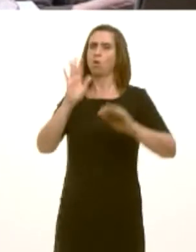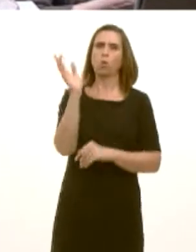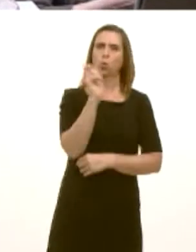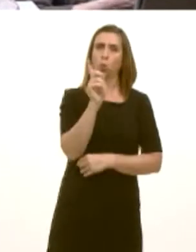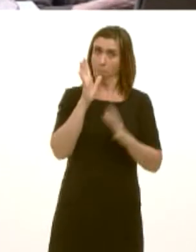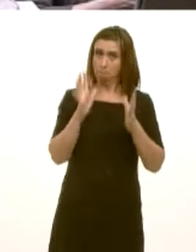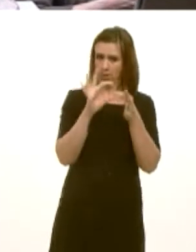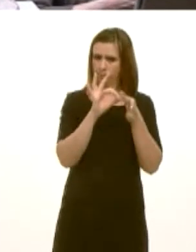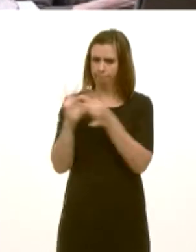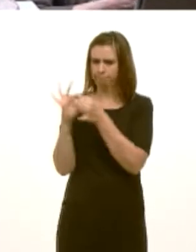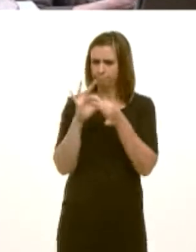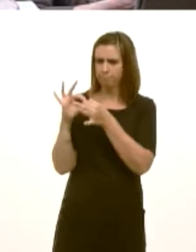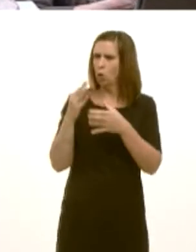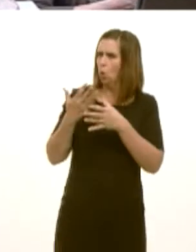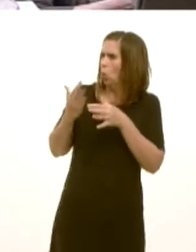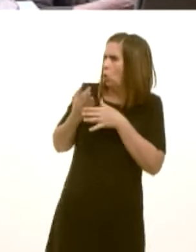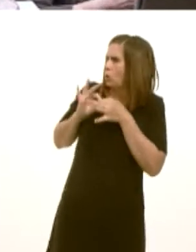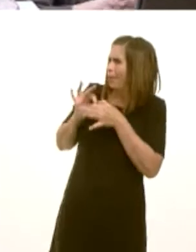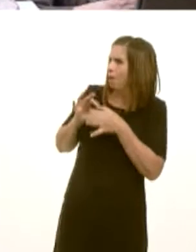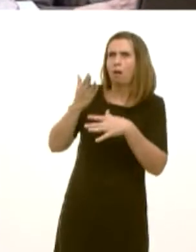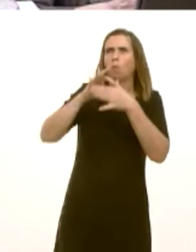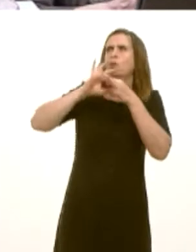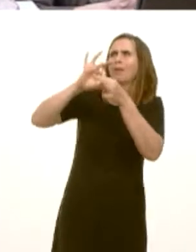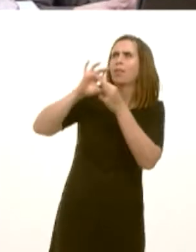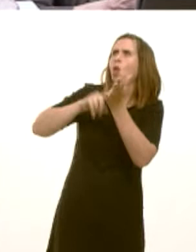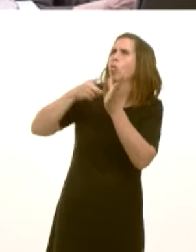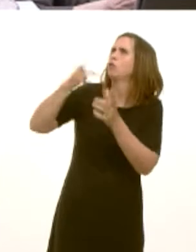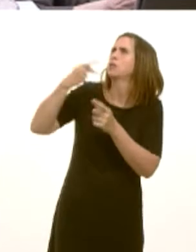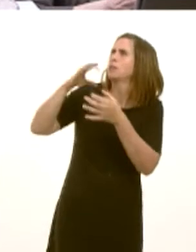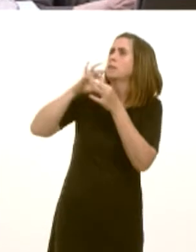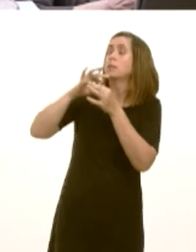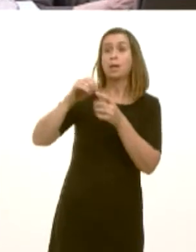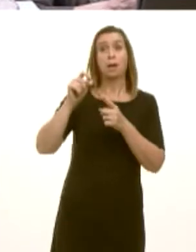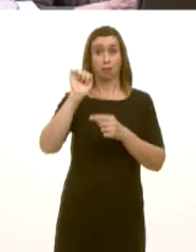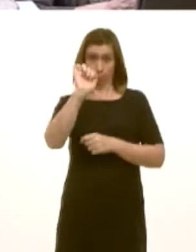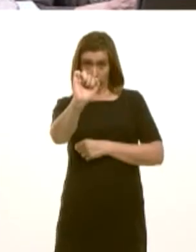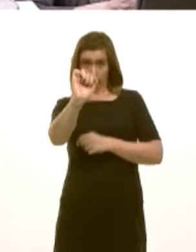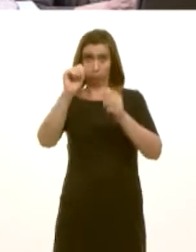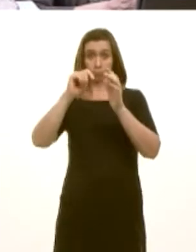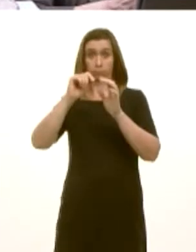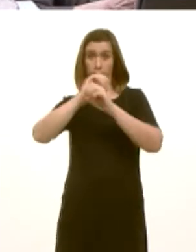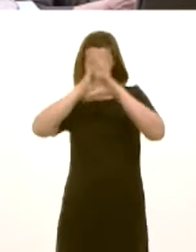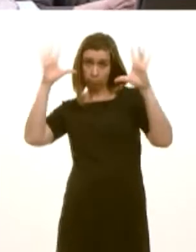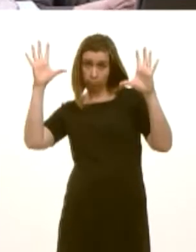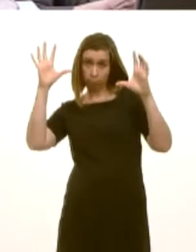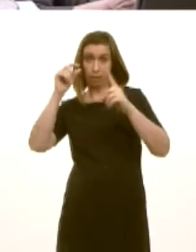outcome of the map, and secondly, the plan that Plaid Cymru has proposed for the people of Wales is more expensive.